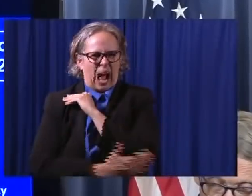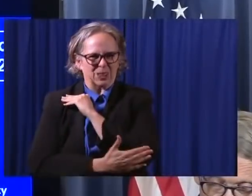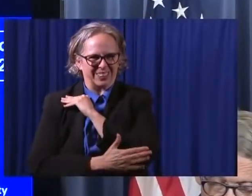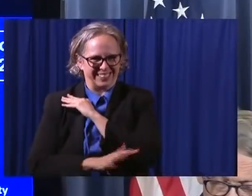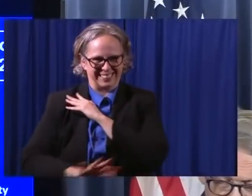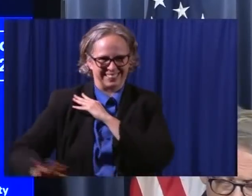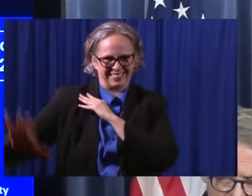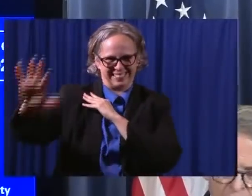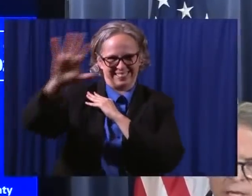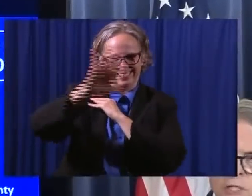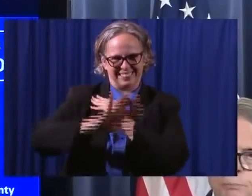ER VISITS HAS TRIPLED. HURON COUNTY.